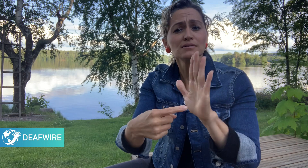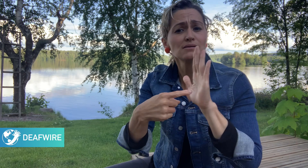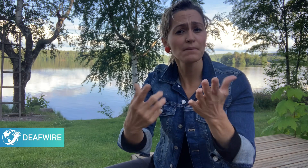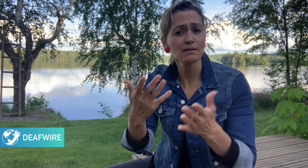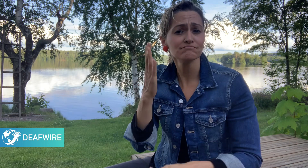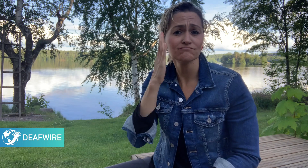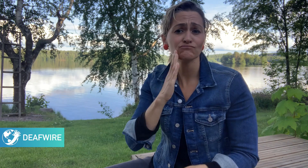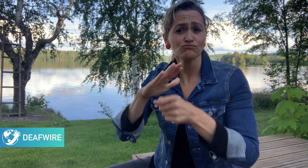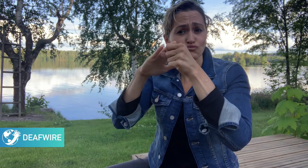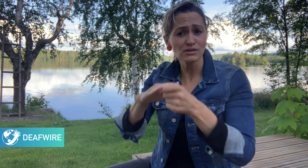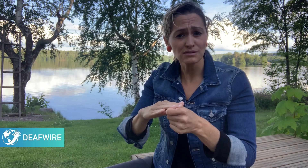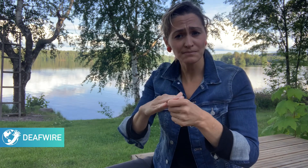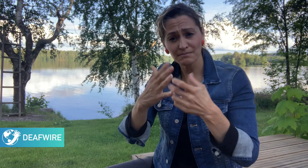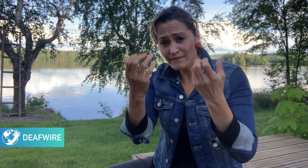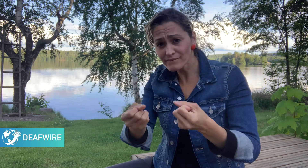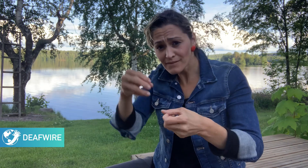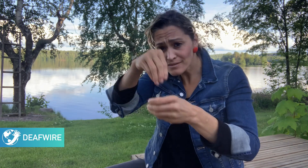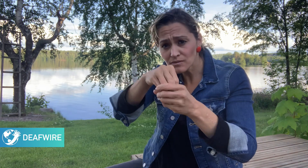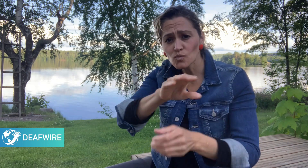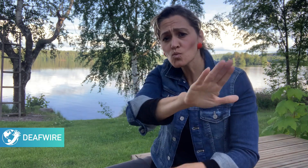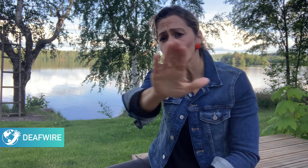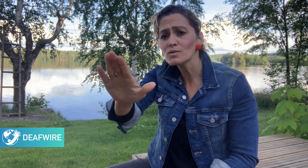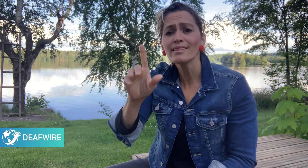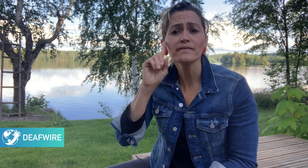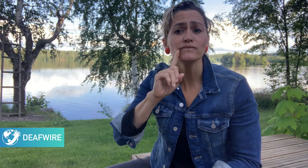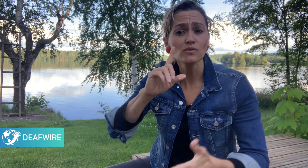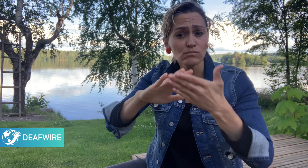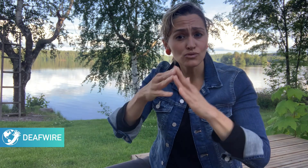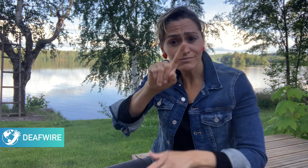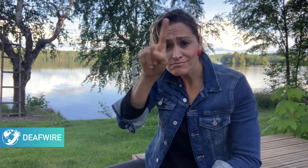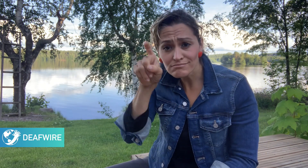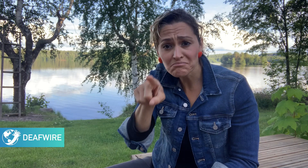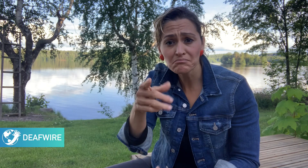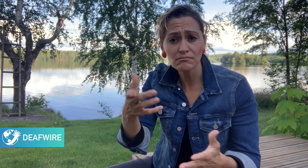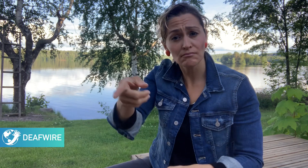of racism in your Deaf community?